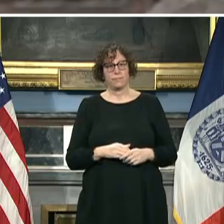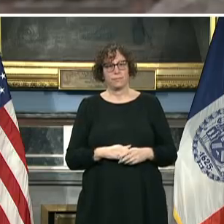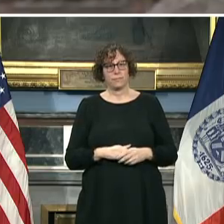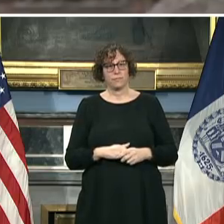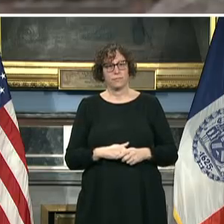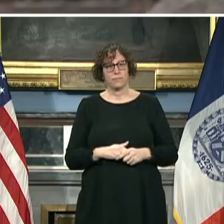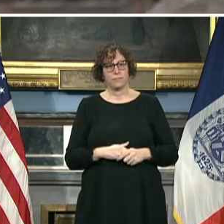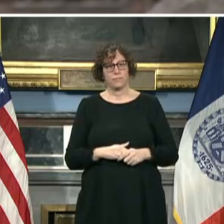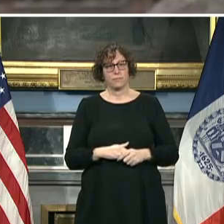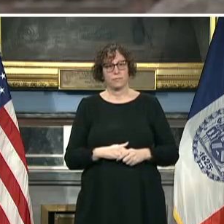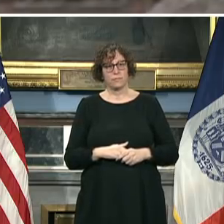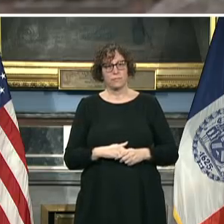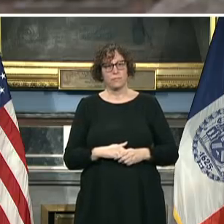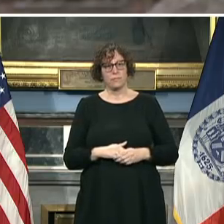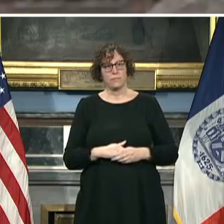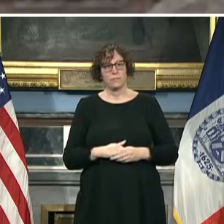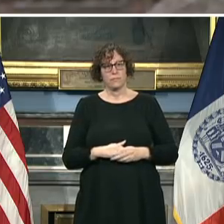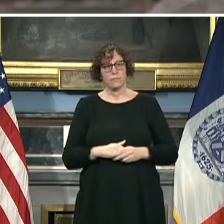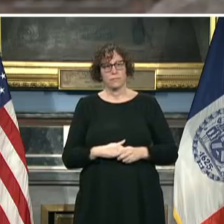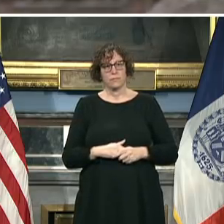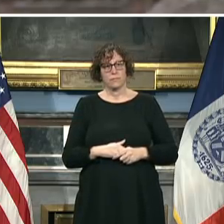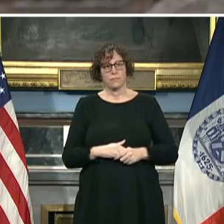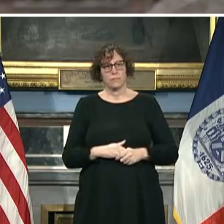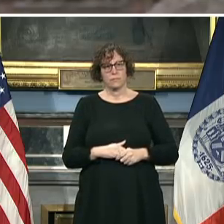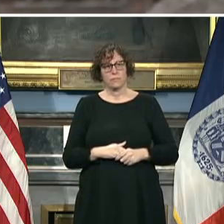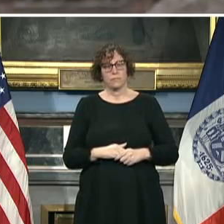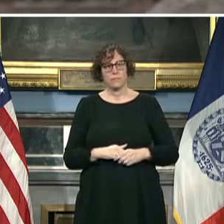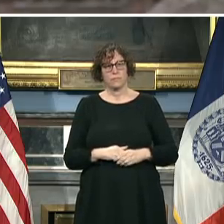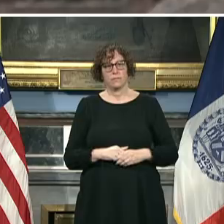COME UP WHERE THERE WAS A MORE AGGRESSIVE INTERVENTION